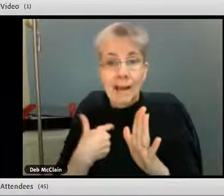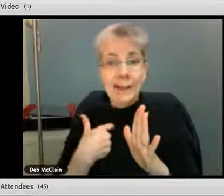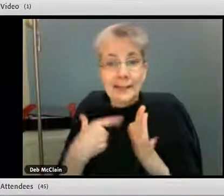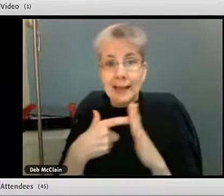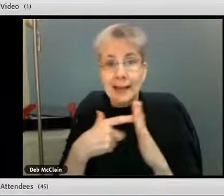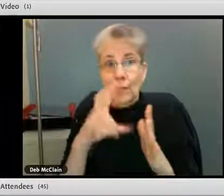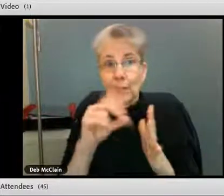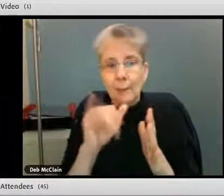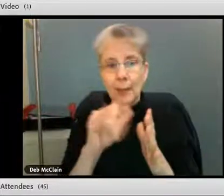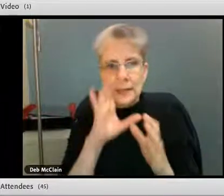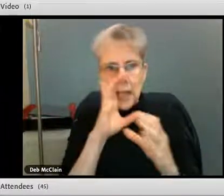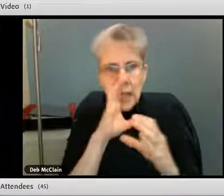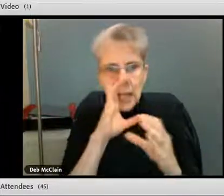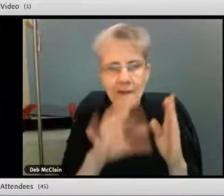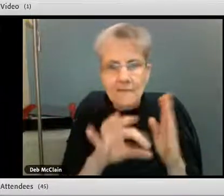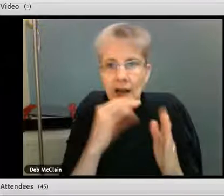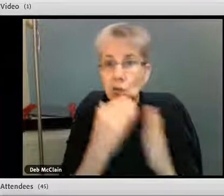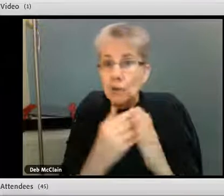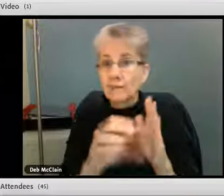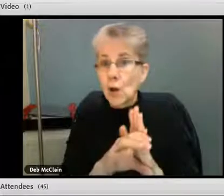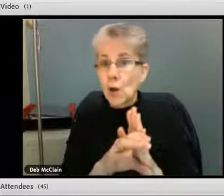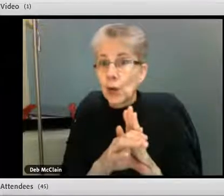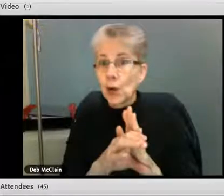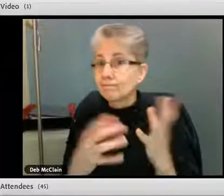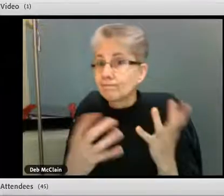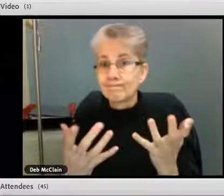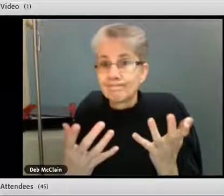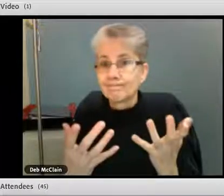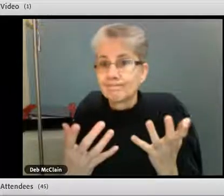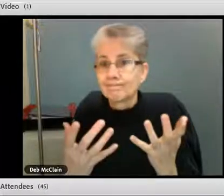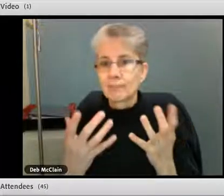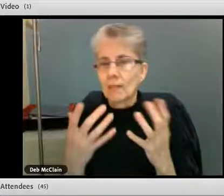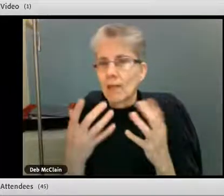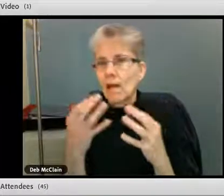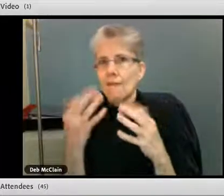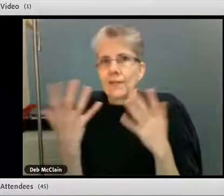"Find me a good photo of, you know, a Latin woman using a computer